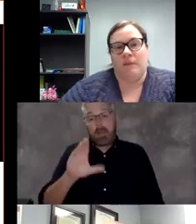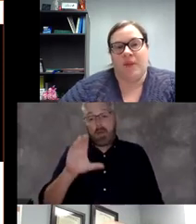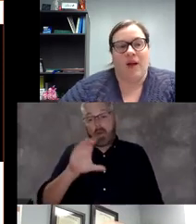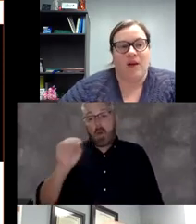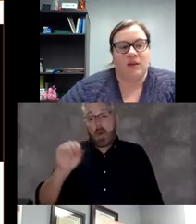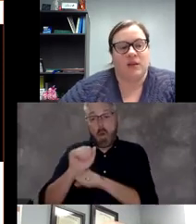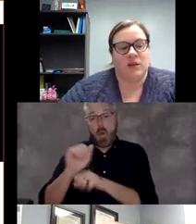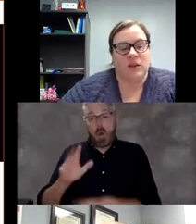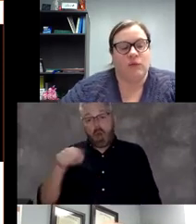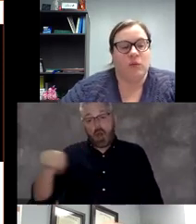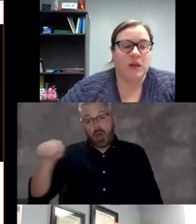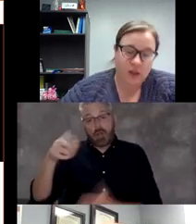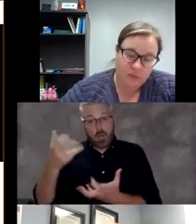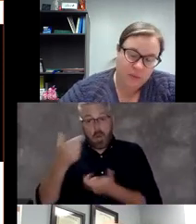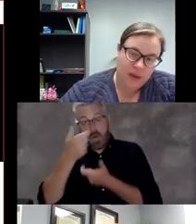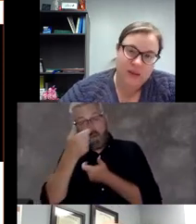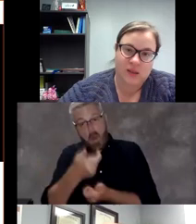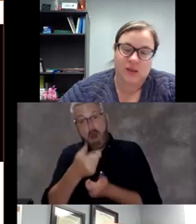WILL HAVE ACCESS TO THE INFORMATION.